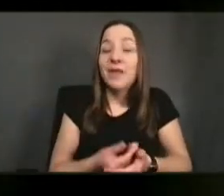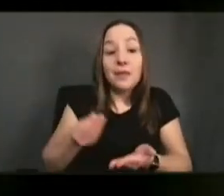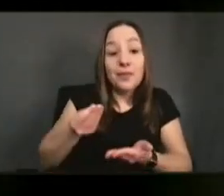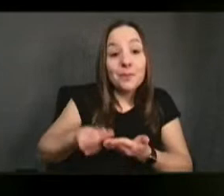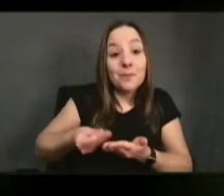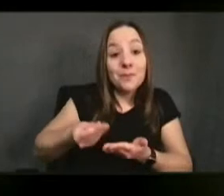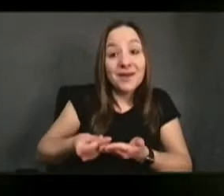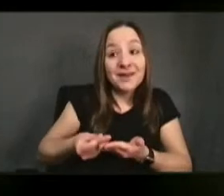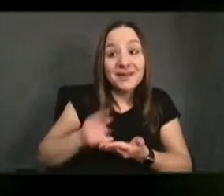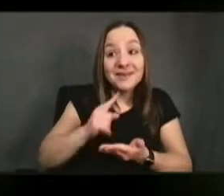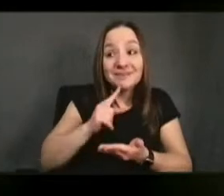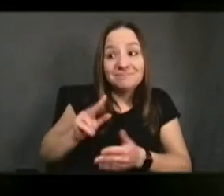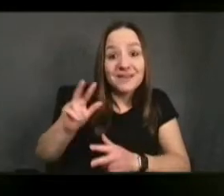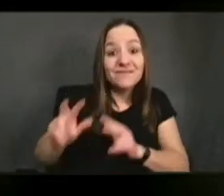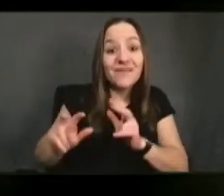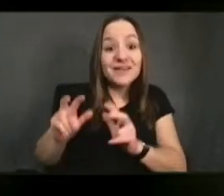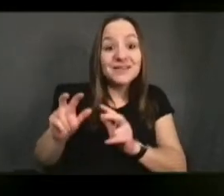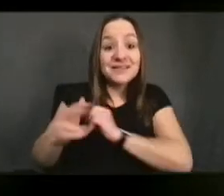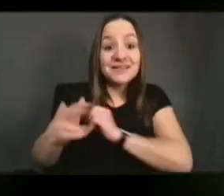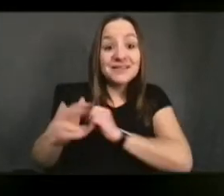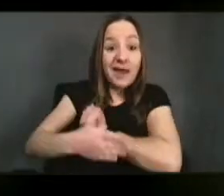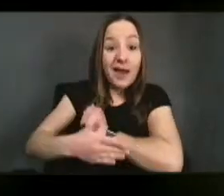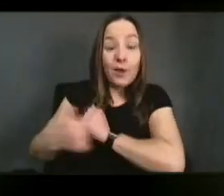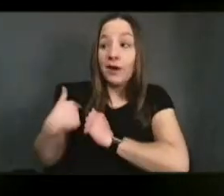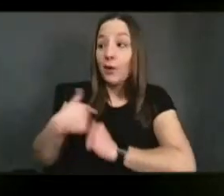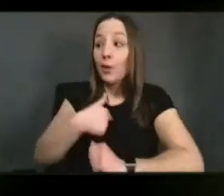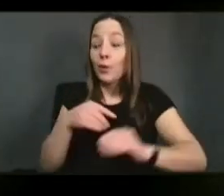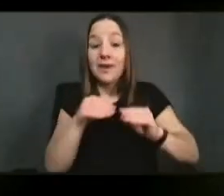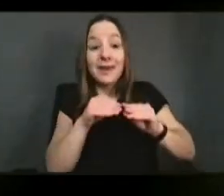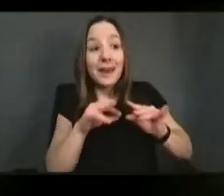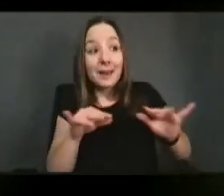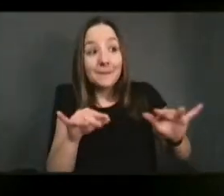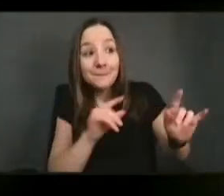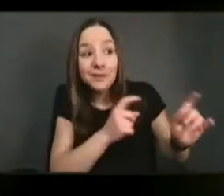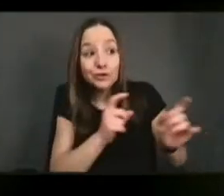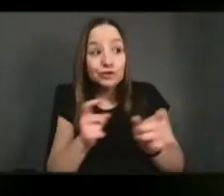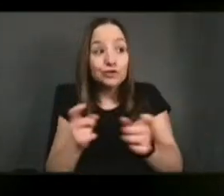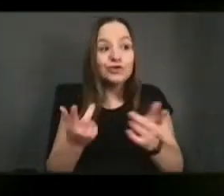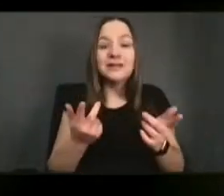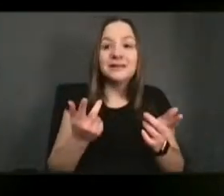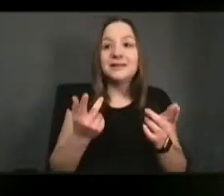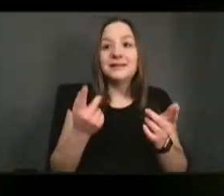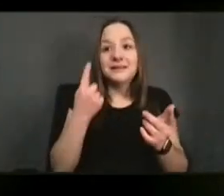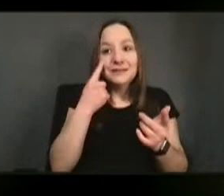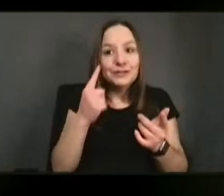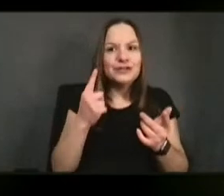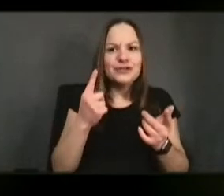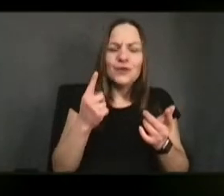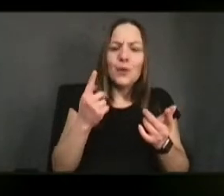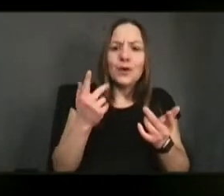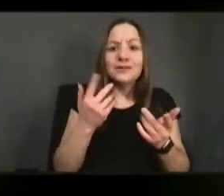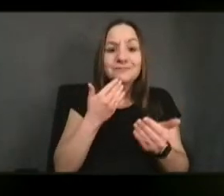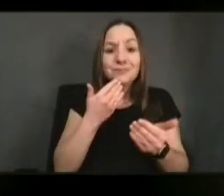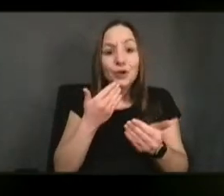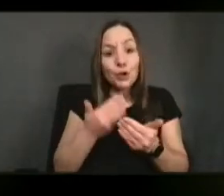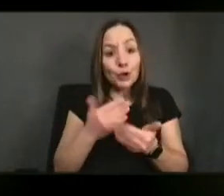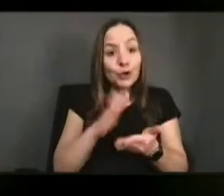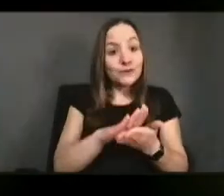know all the money that goes into the county. You know, when we administer it, we are. We're administering for the good of